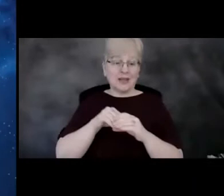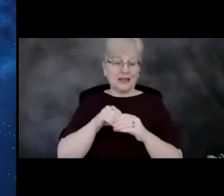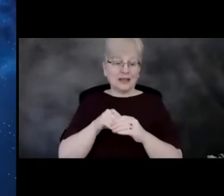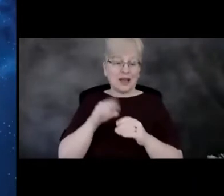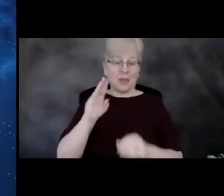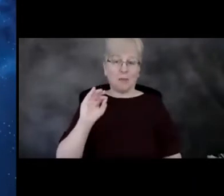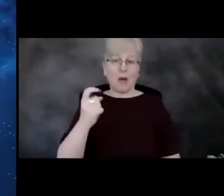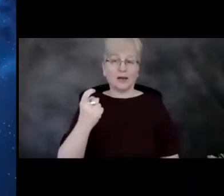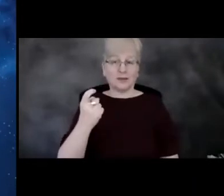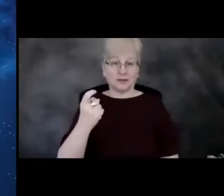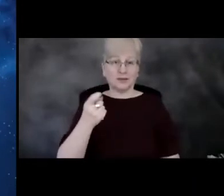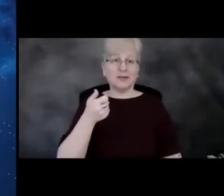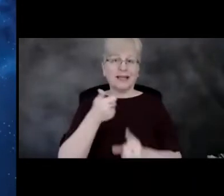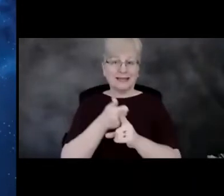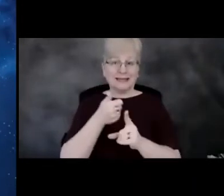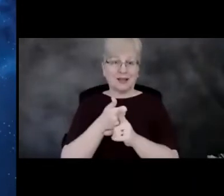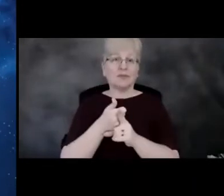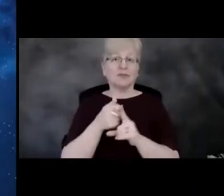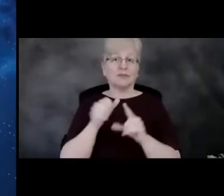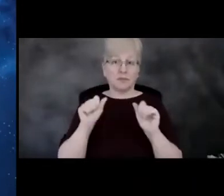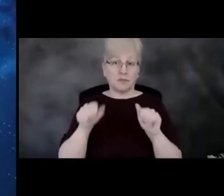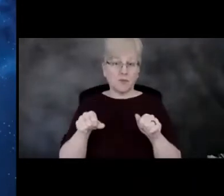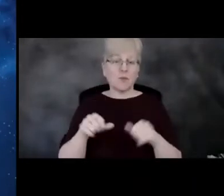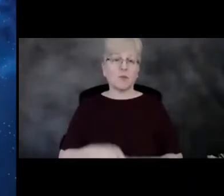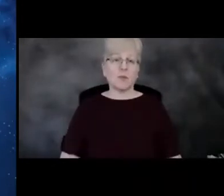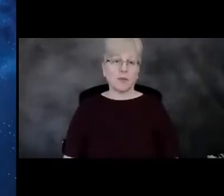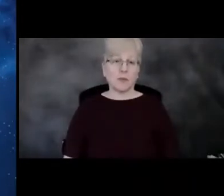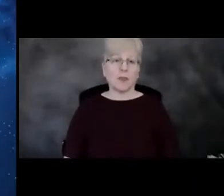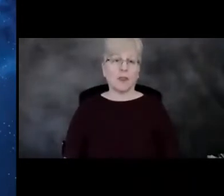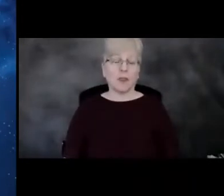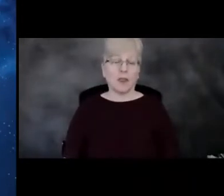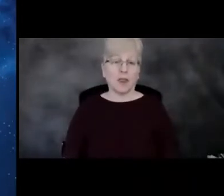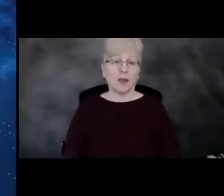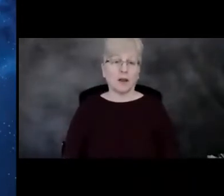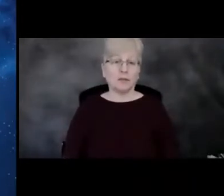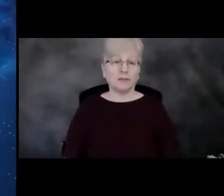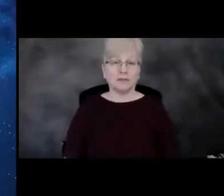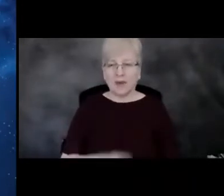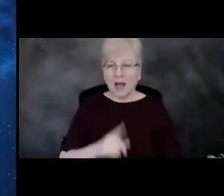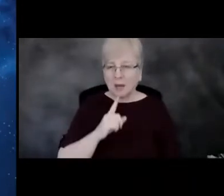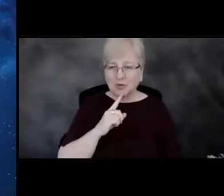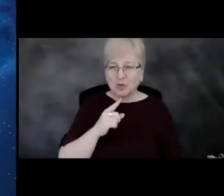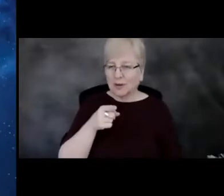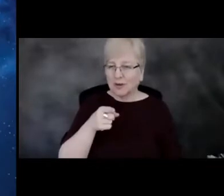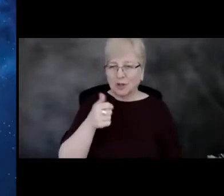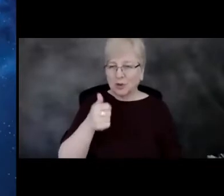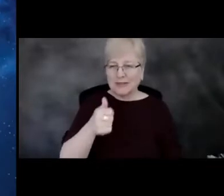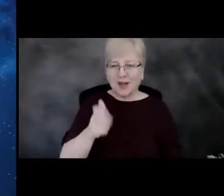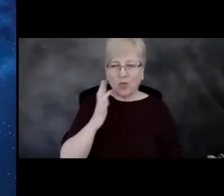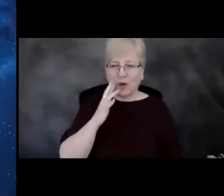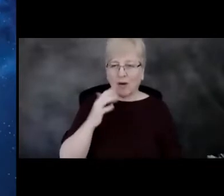16:44:56 itself, but I'm sure that you're going to be copying and pasting texts from